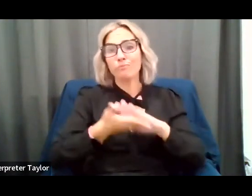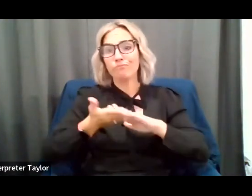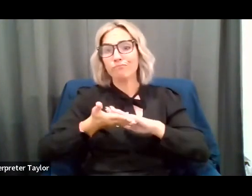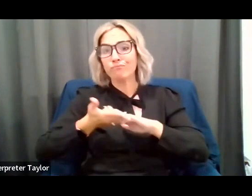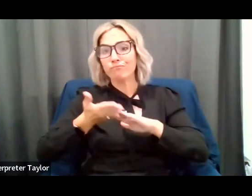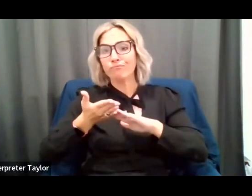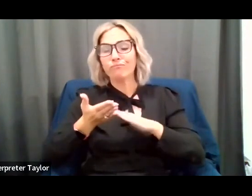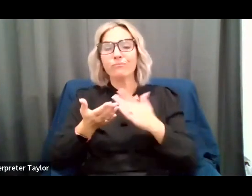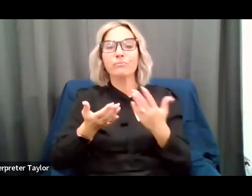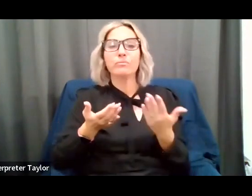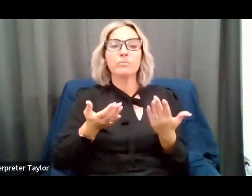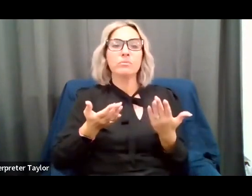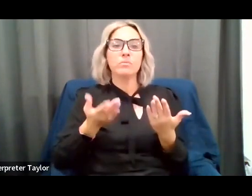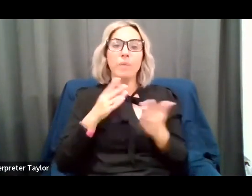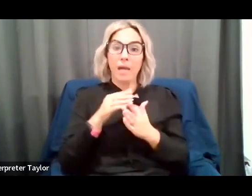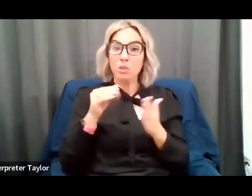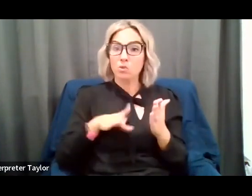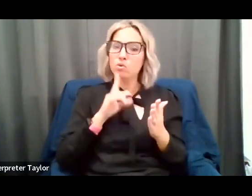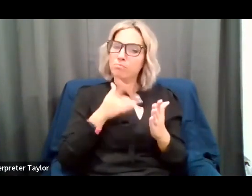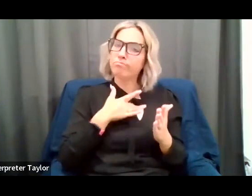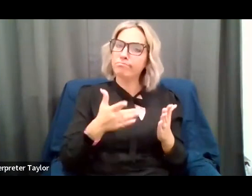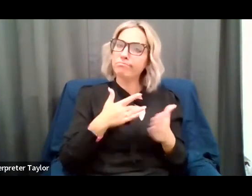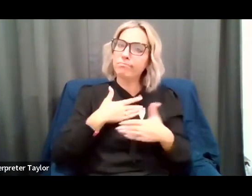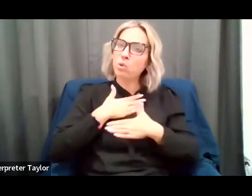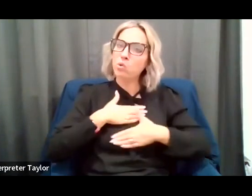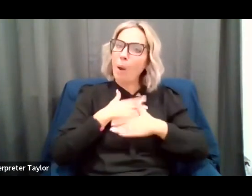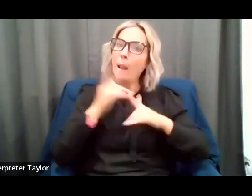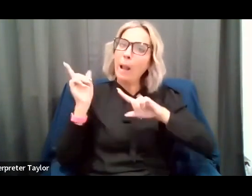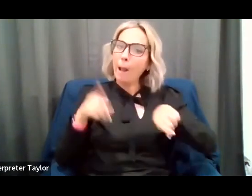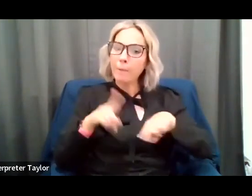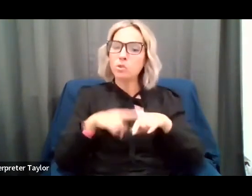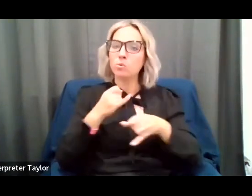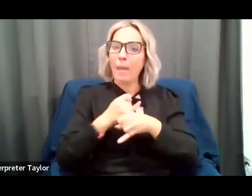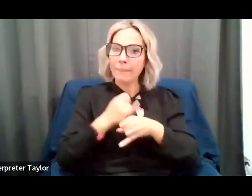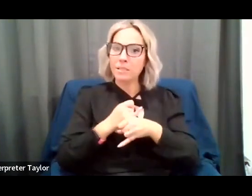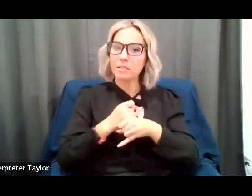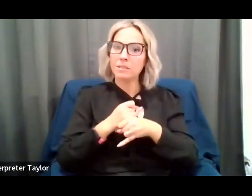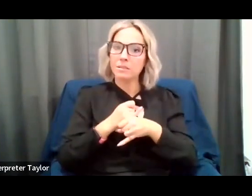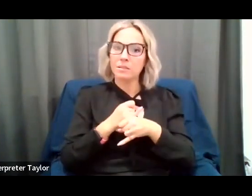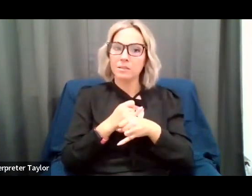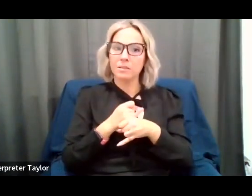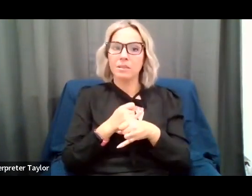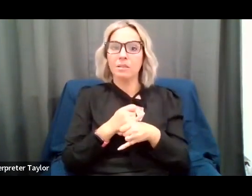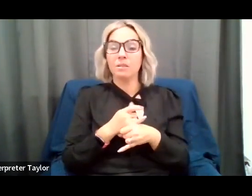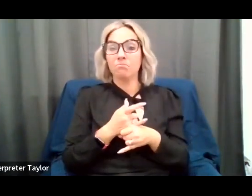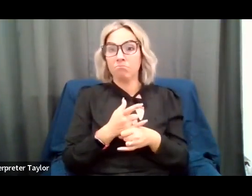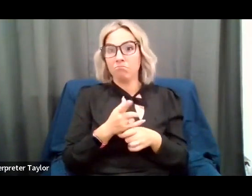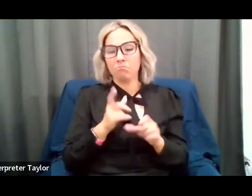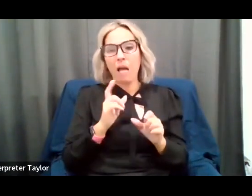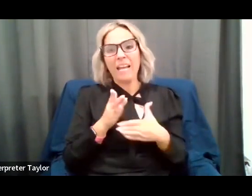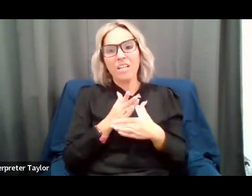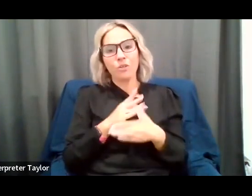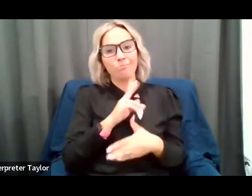Um, and the students really tend to enjoy coming to our campus. I can share a personal story.